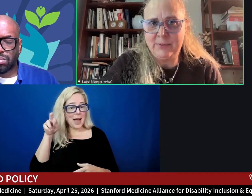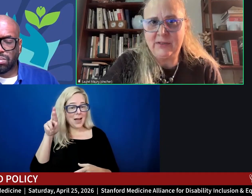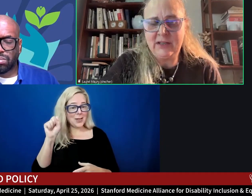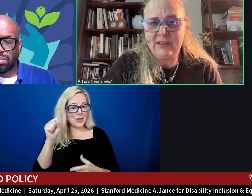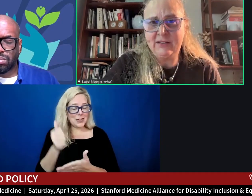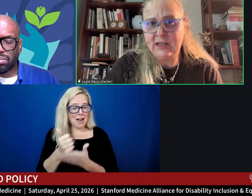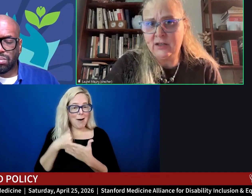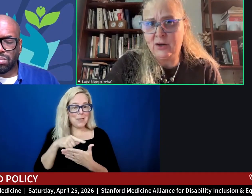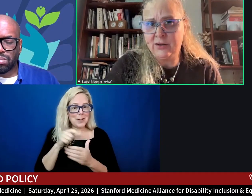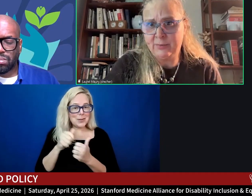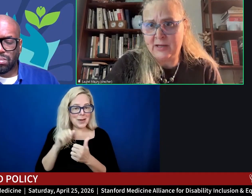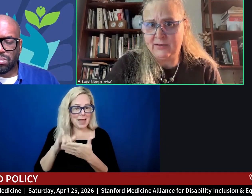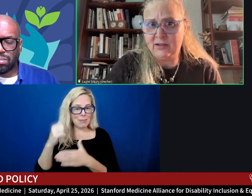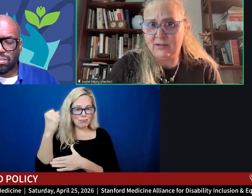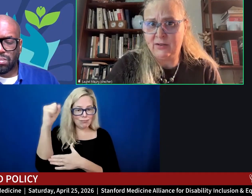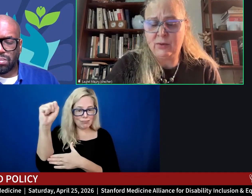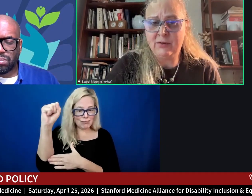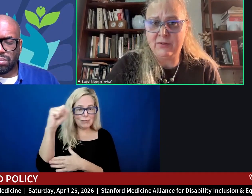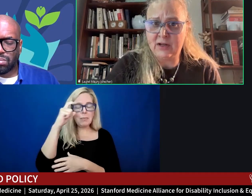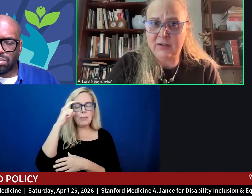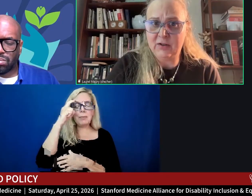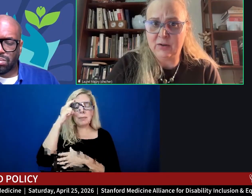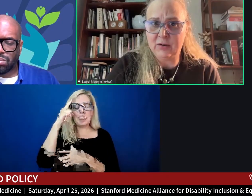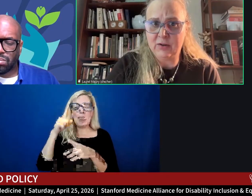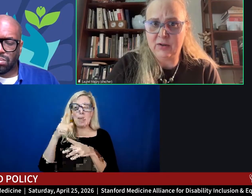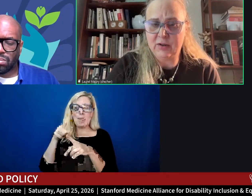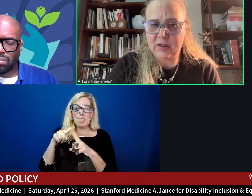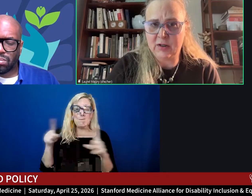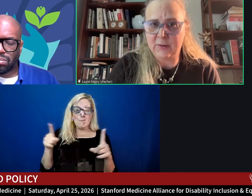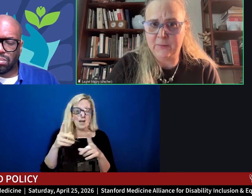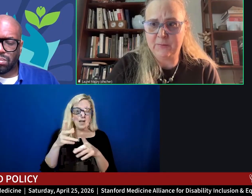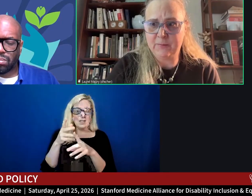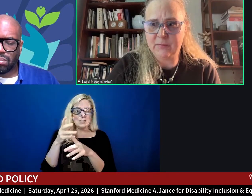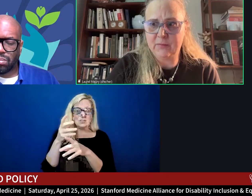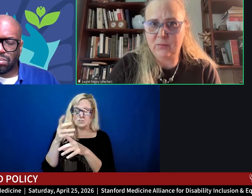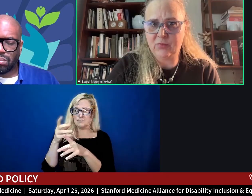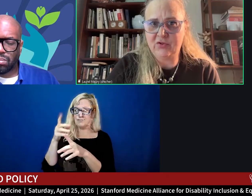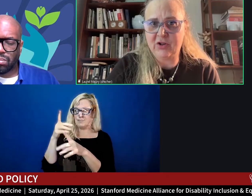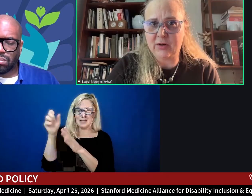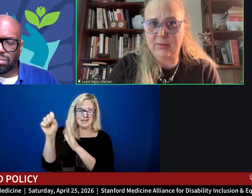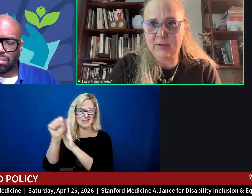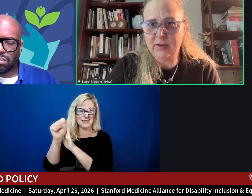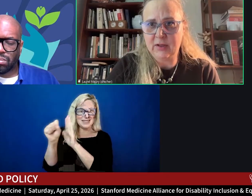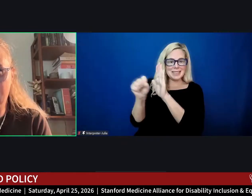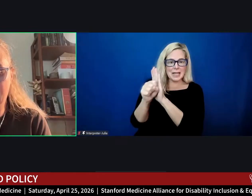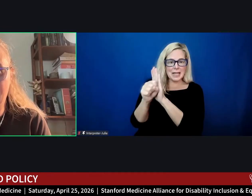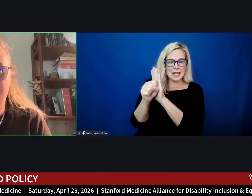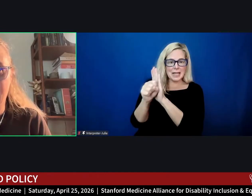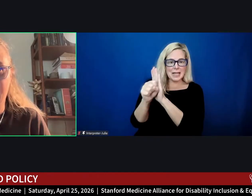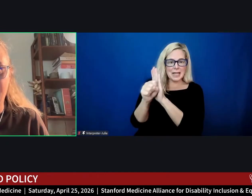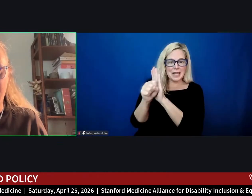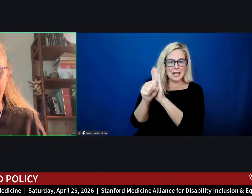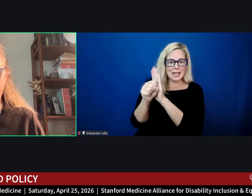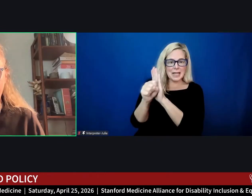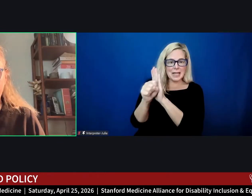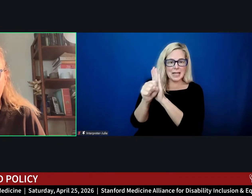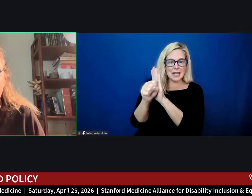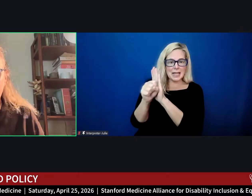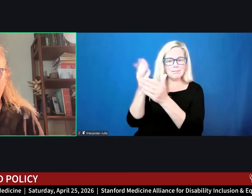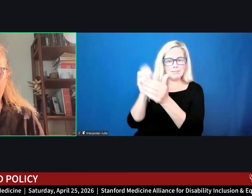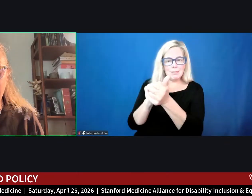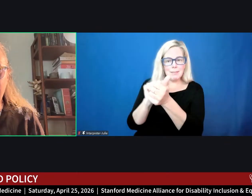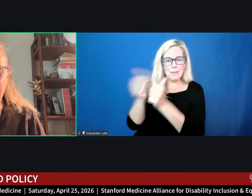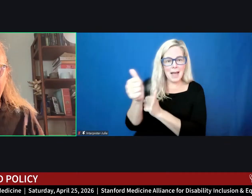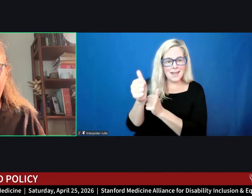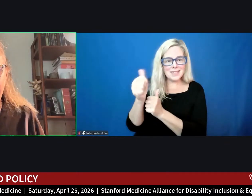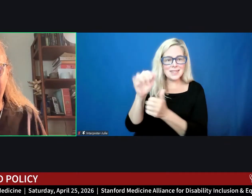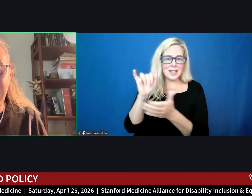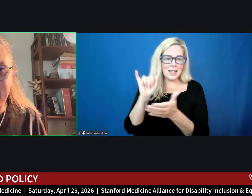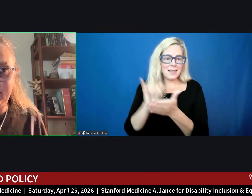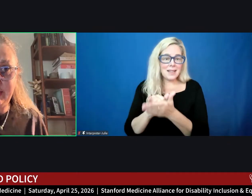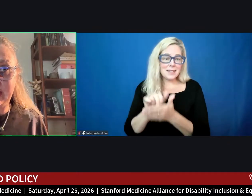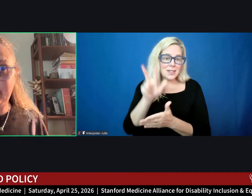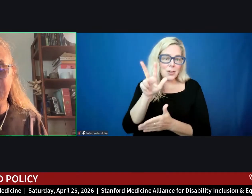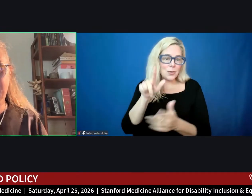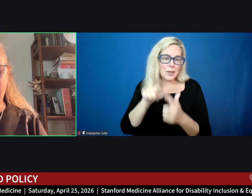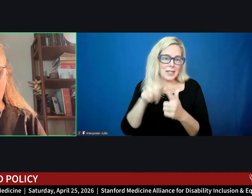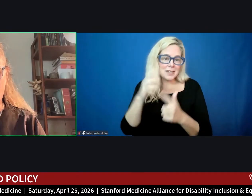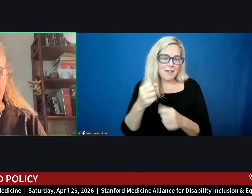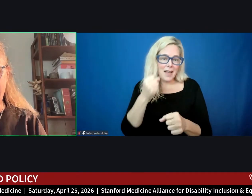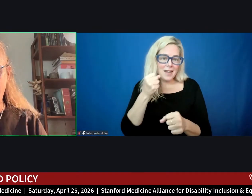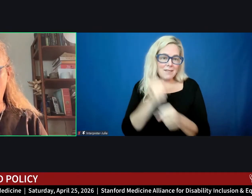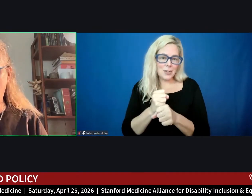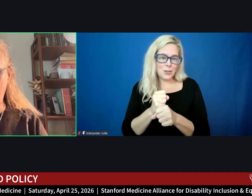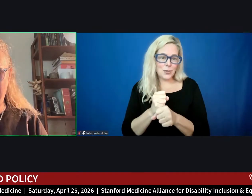but getting state laws passed is a three to five year um job. Um, so anyway, they don't they don't